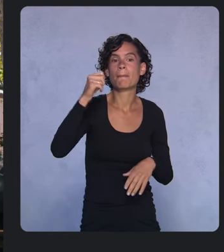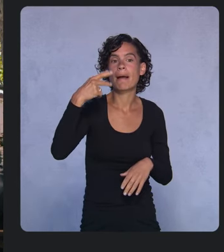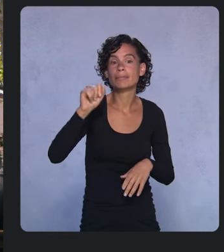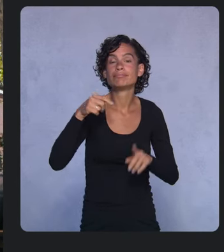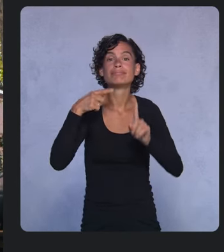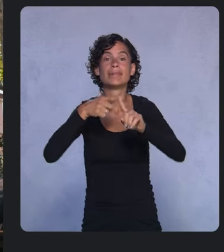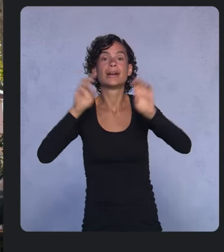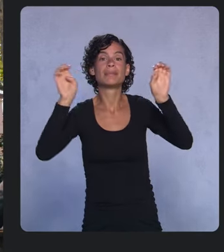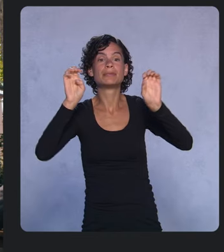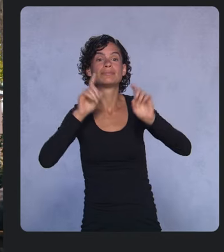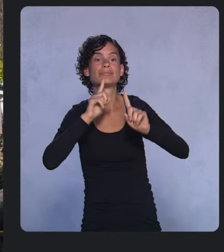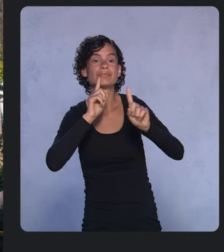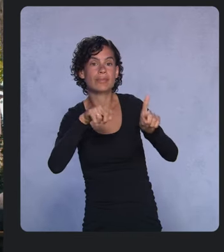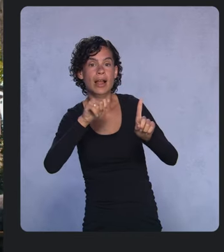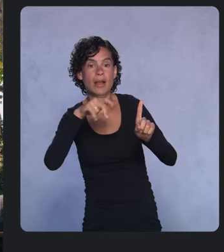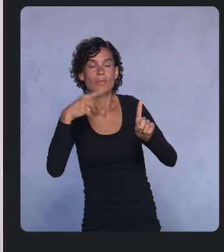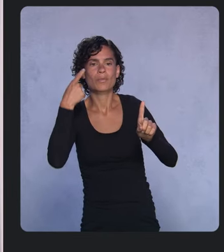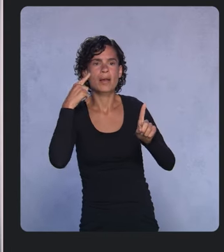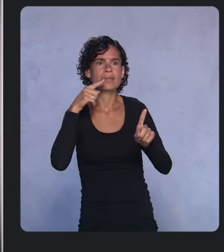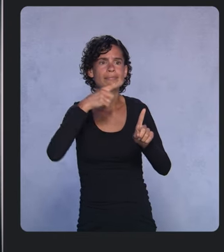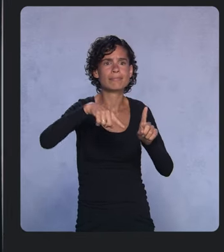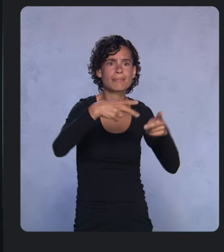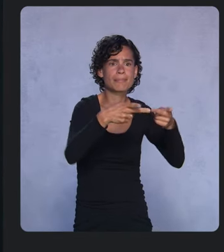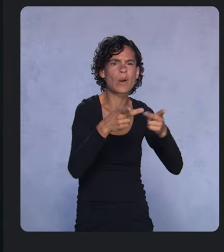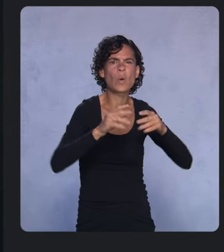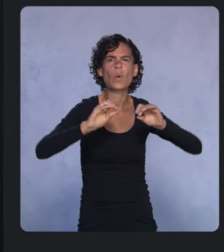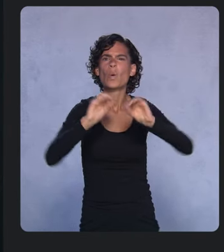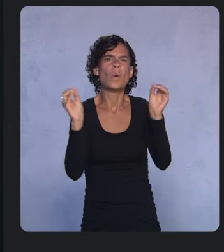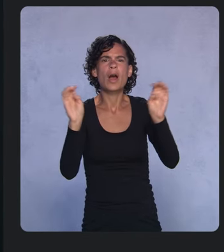without emergency phone service, like 911 or 112,